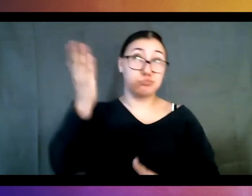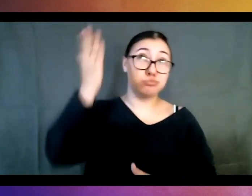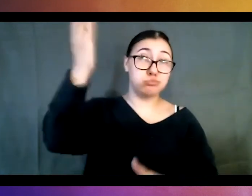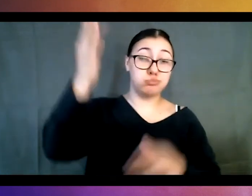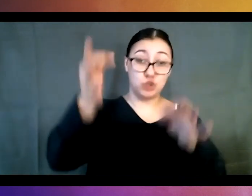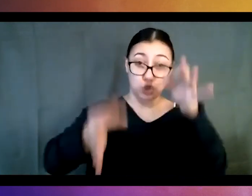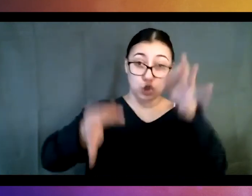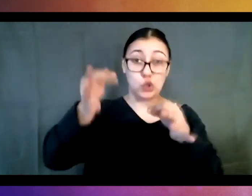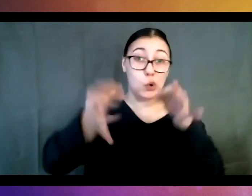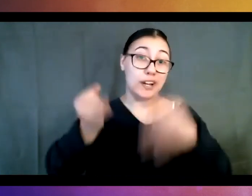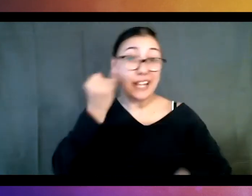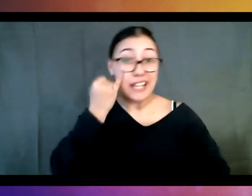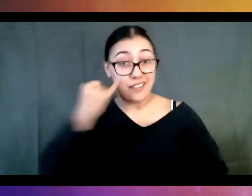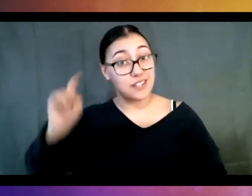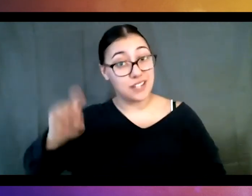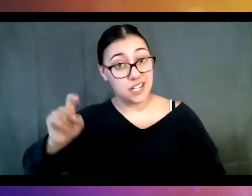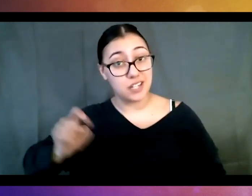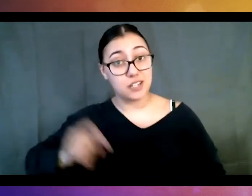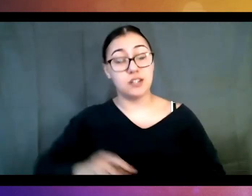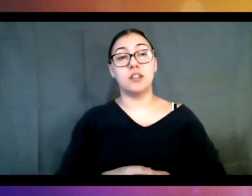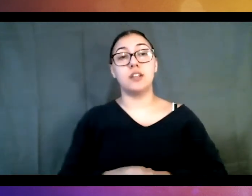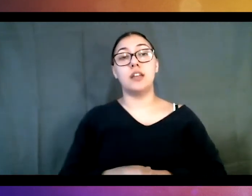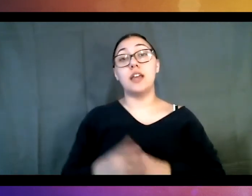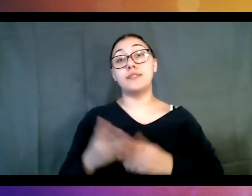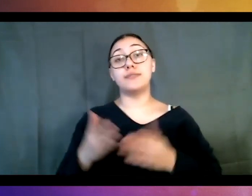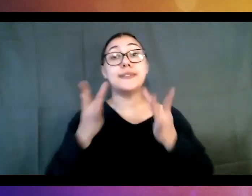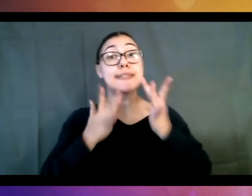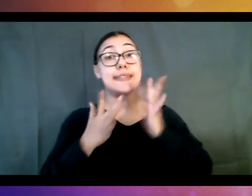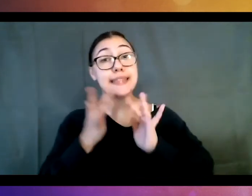If lack of probable cause is found, the case is dismissed.